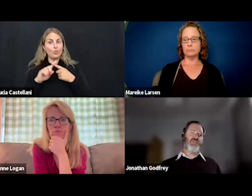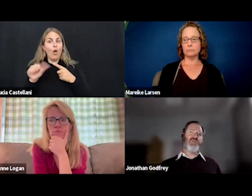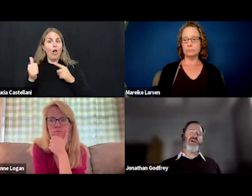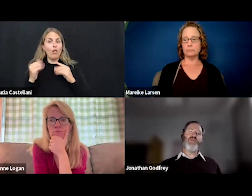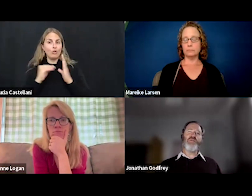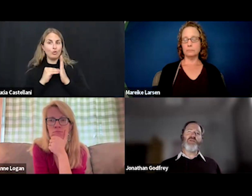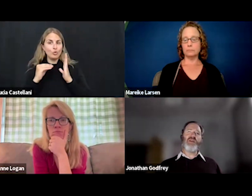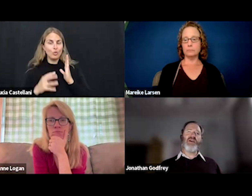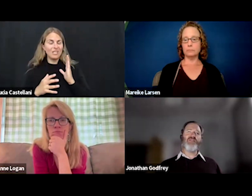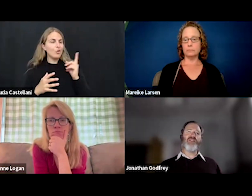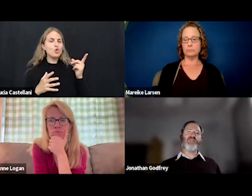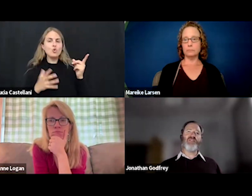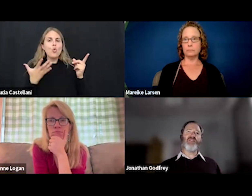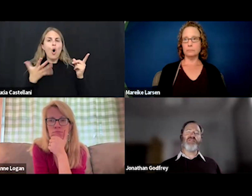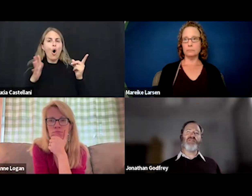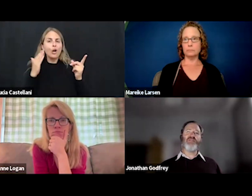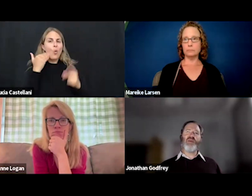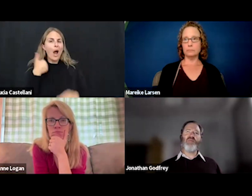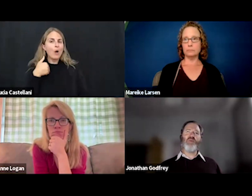You know how to listen to people."